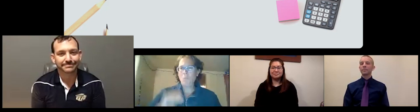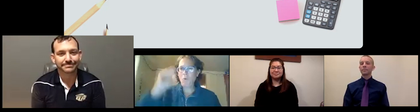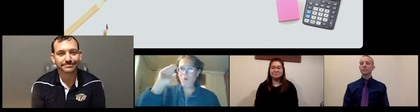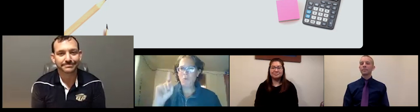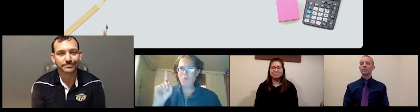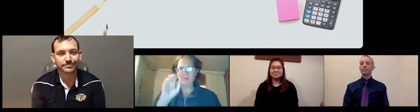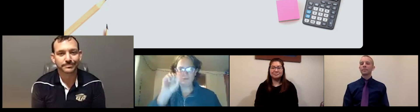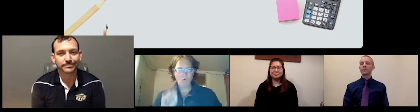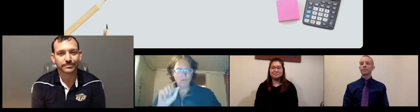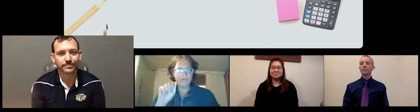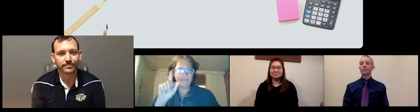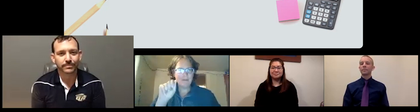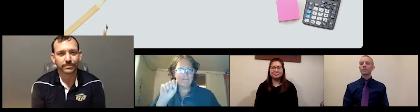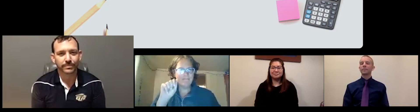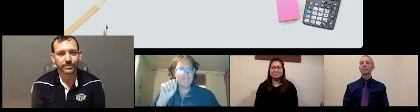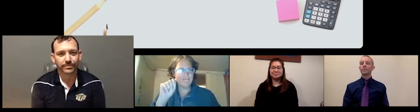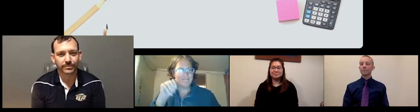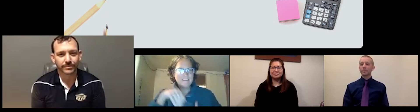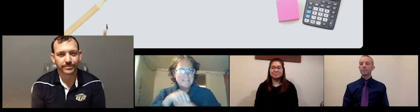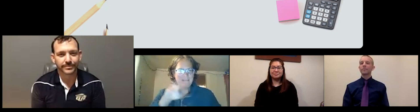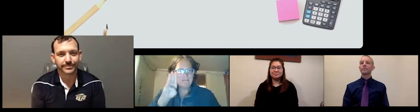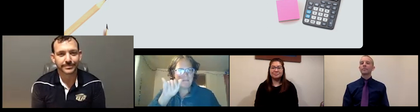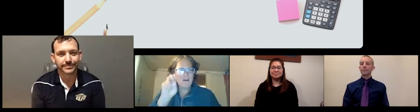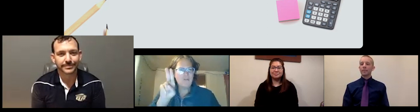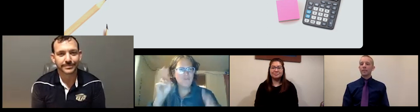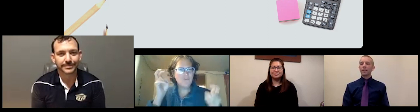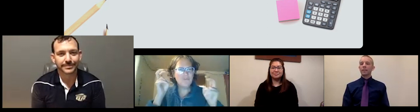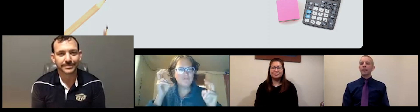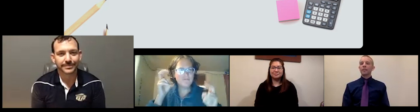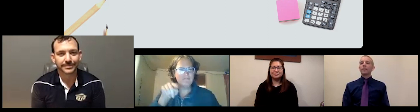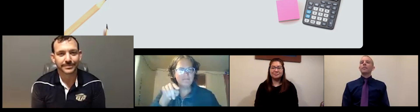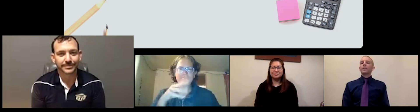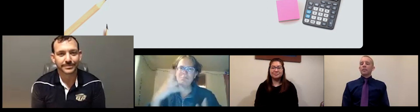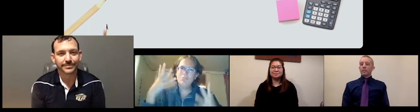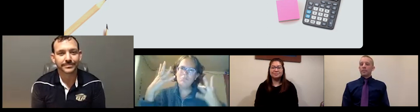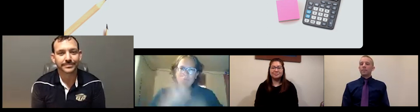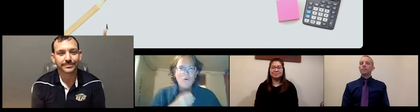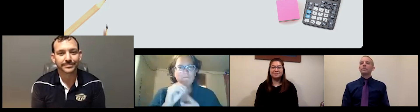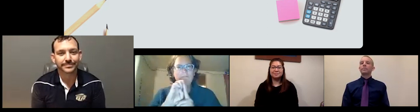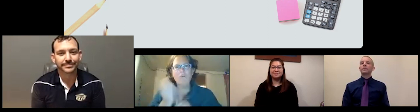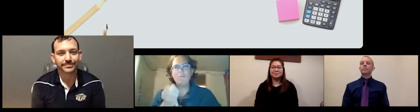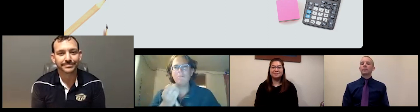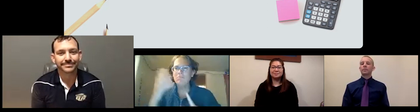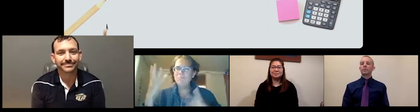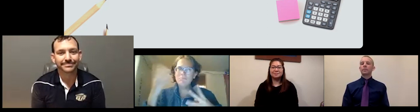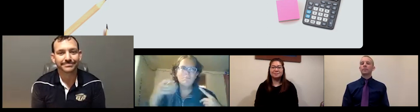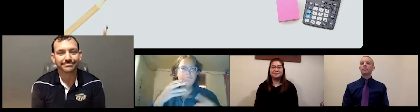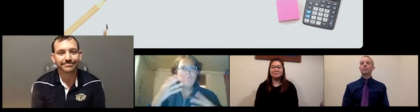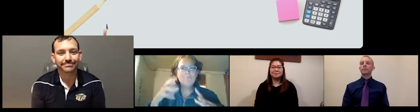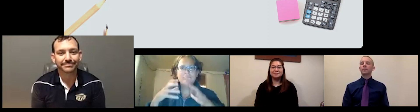Where I grew up is in the south, in Alabama in the “Bayou,” which is a beautiful environment.